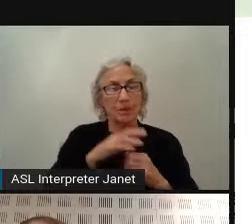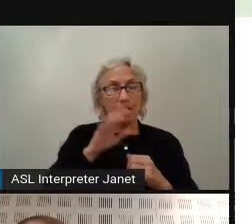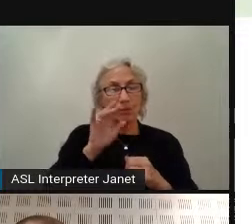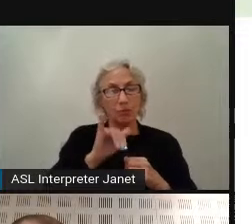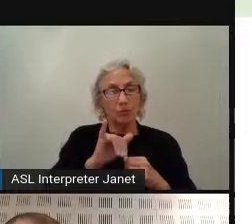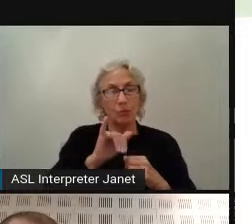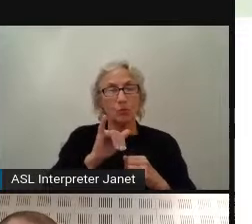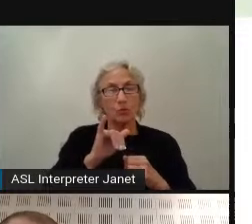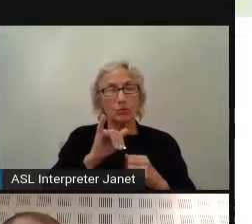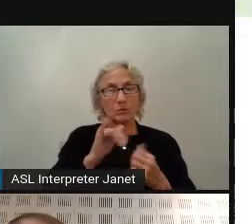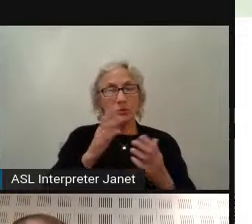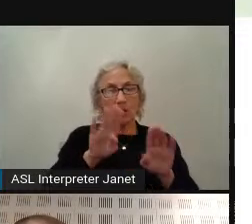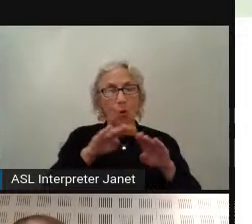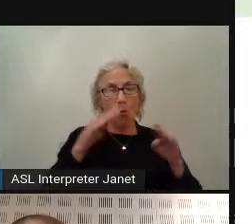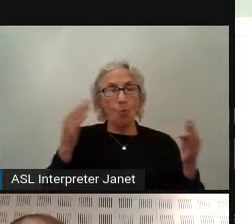And a shiny front end as well.